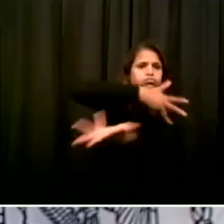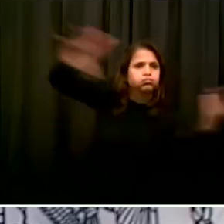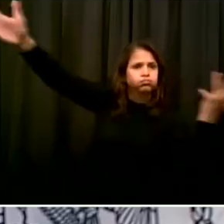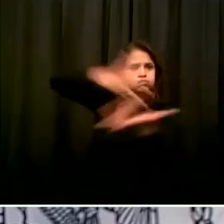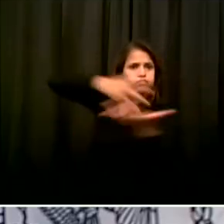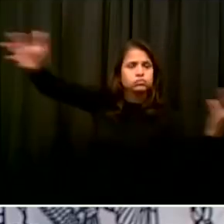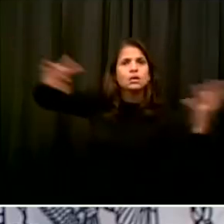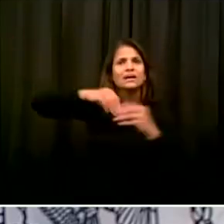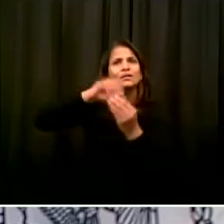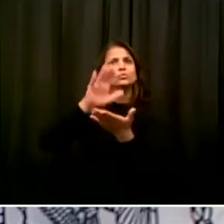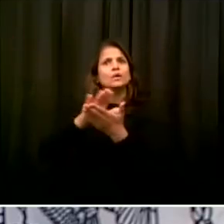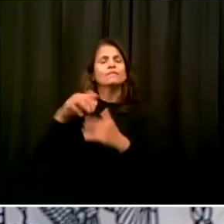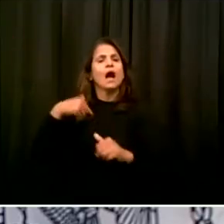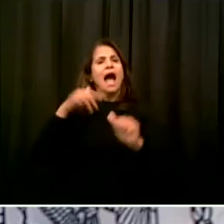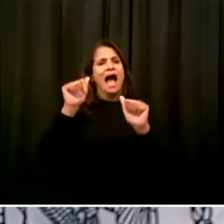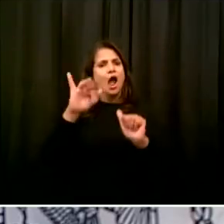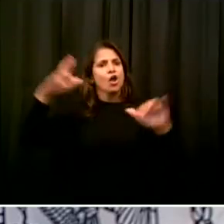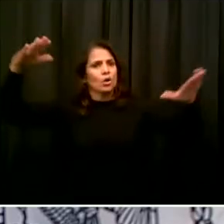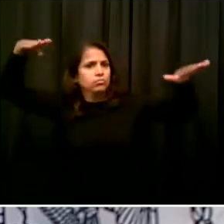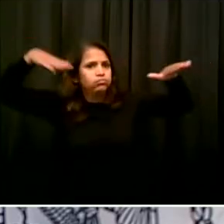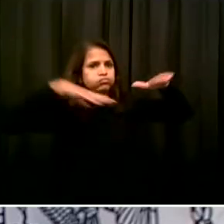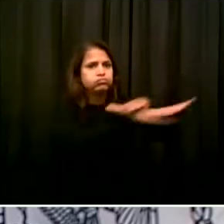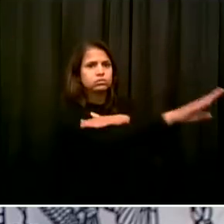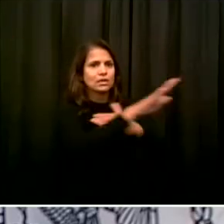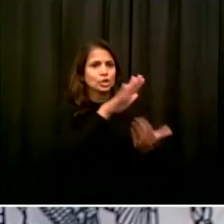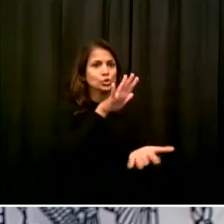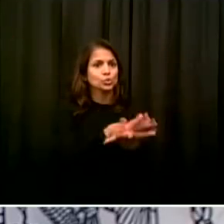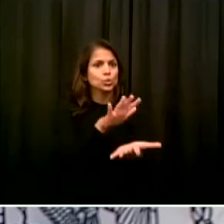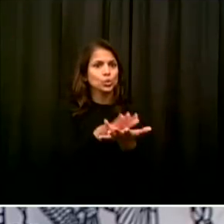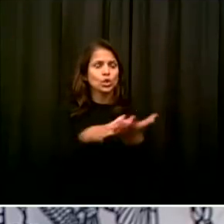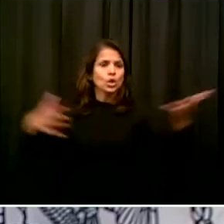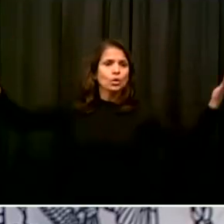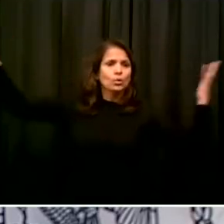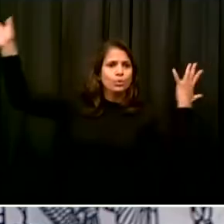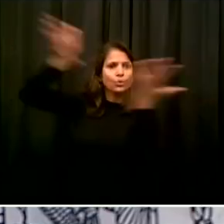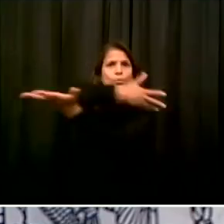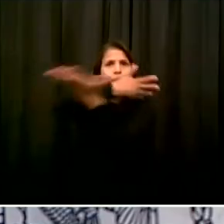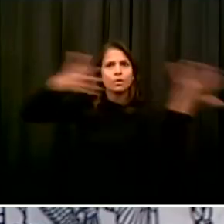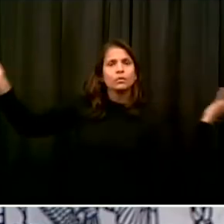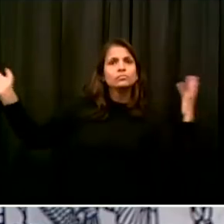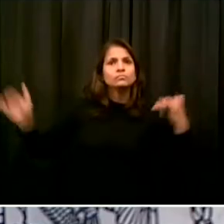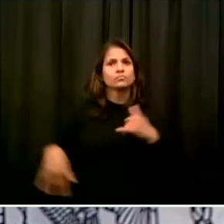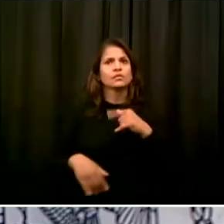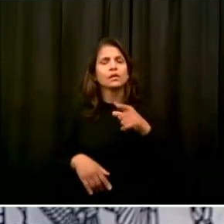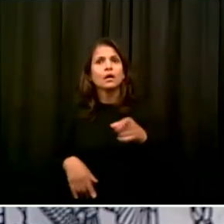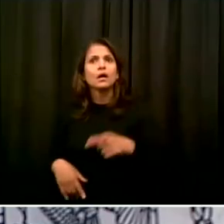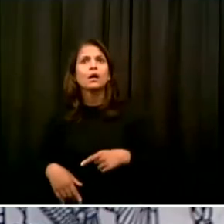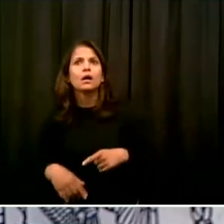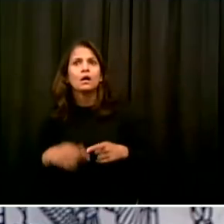AIRFL. OW ETH GL OAIS TO